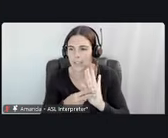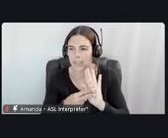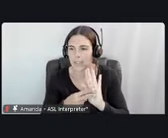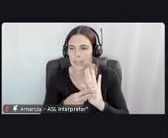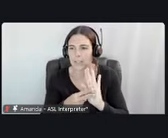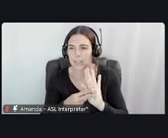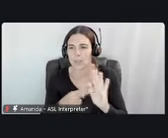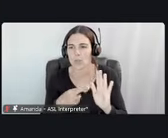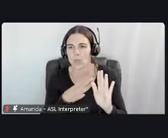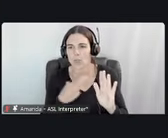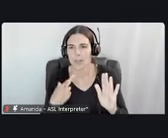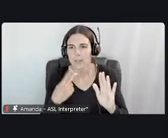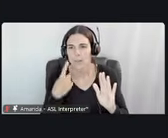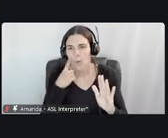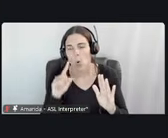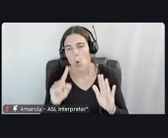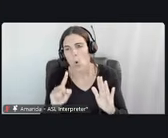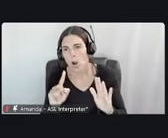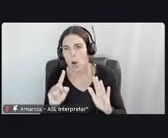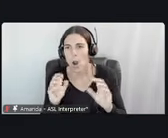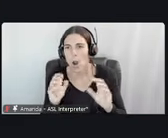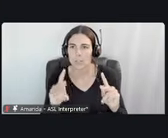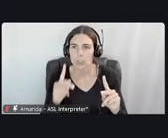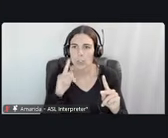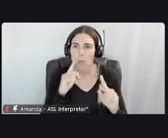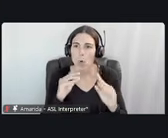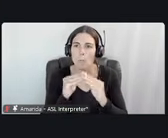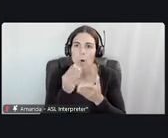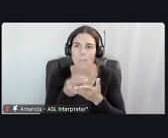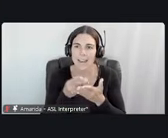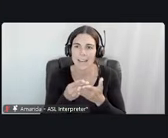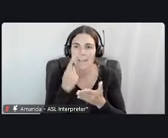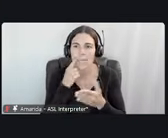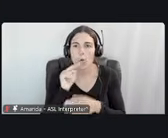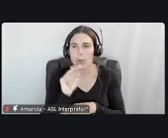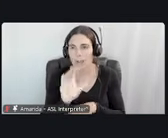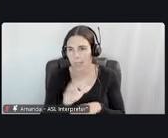risk the opportunities for additional funding for the citizens of North Carolina. So we believe that